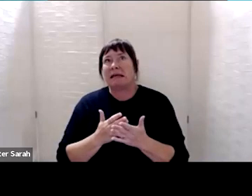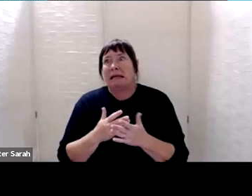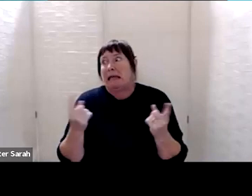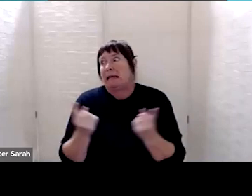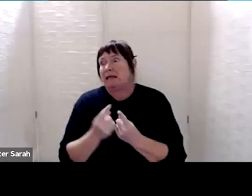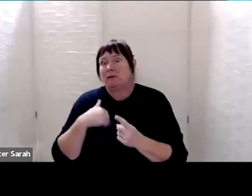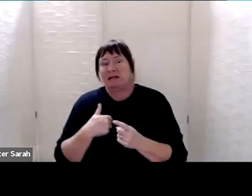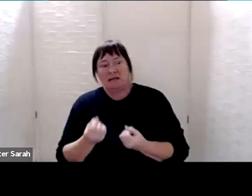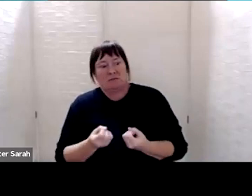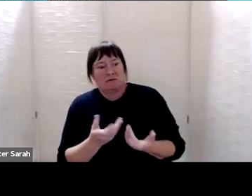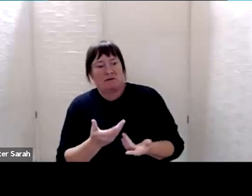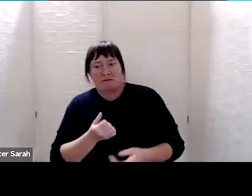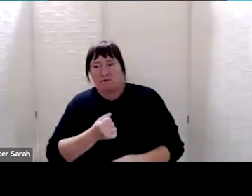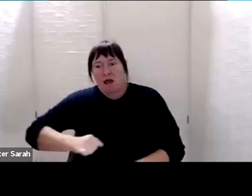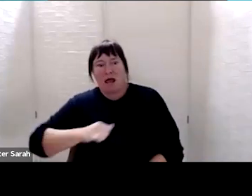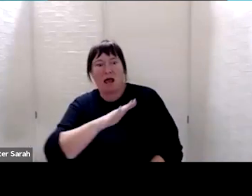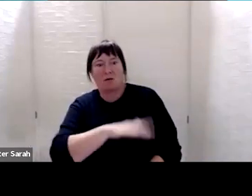However, once you hit the host,